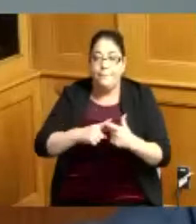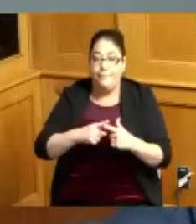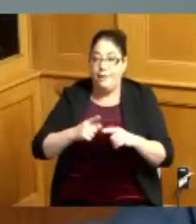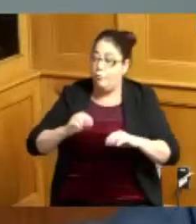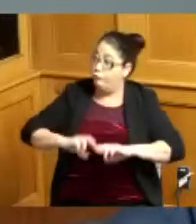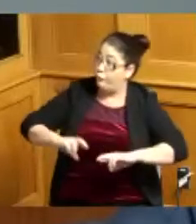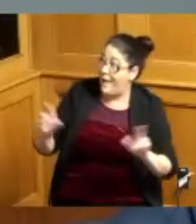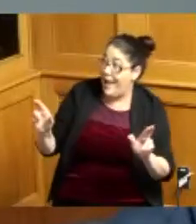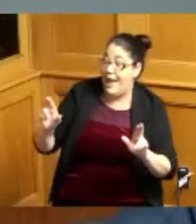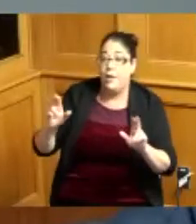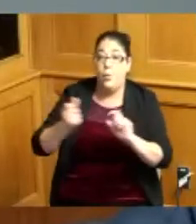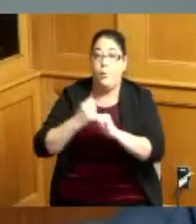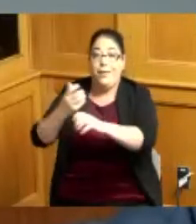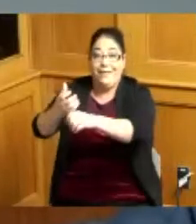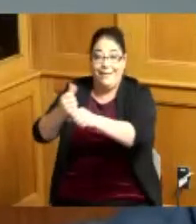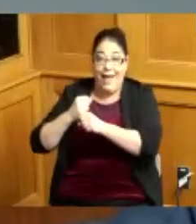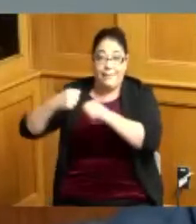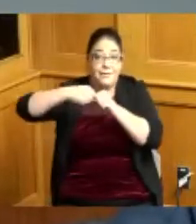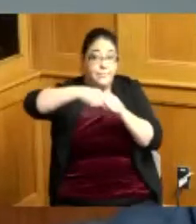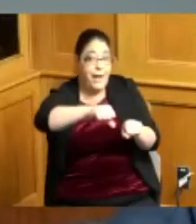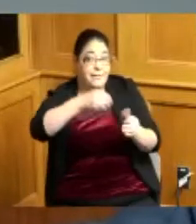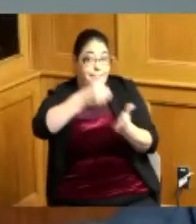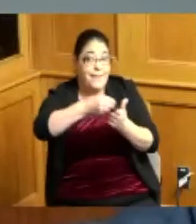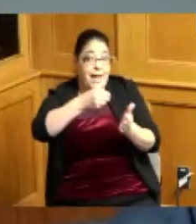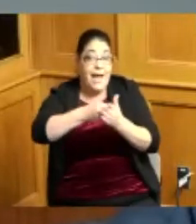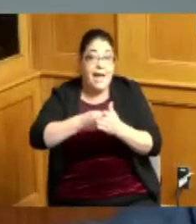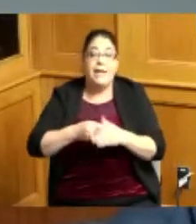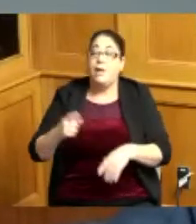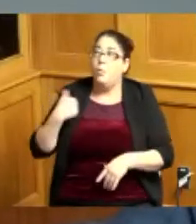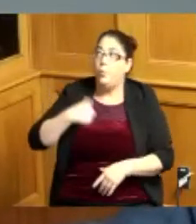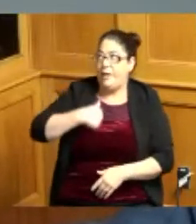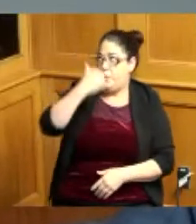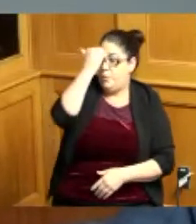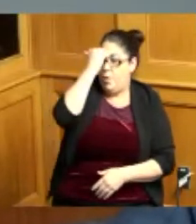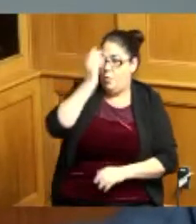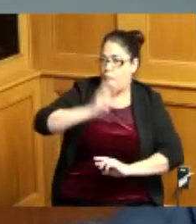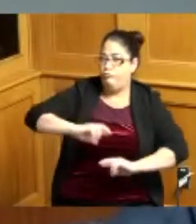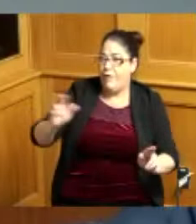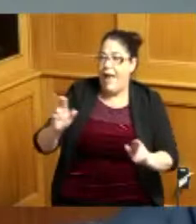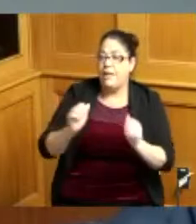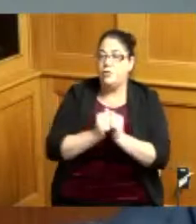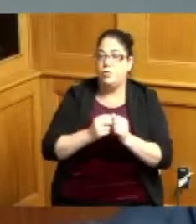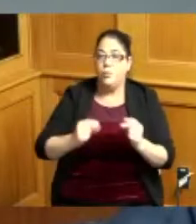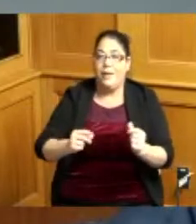come back to the Board so we know that we're burning through a pretty high amount per week